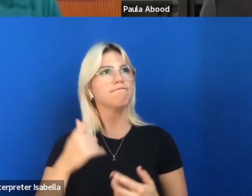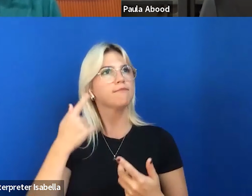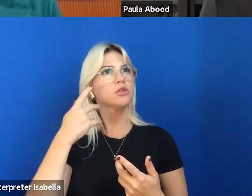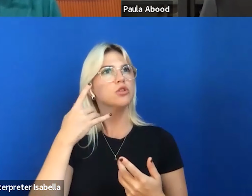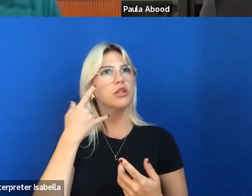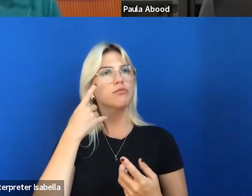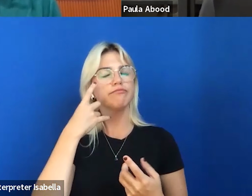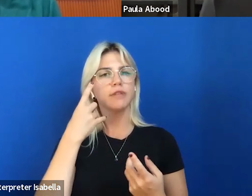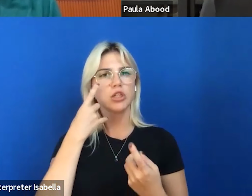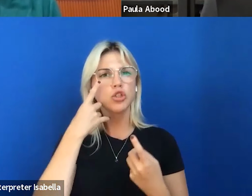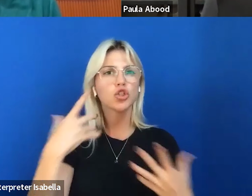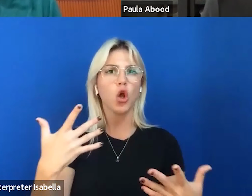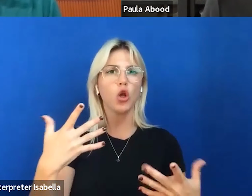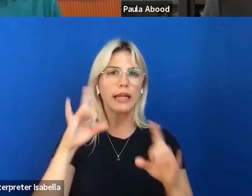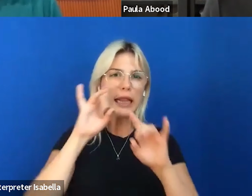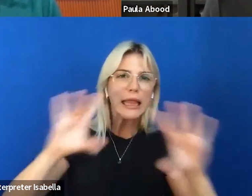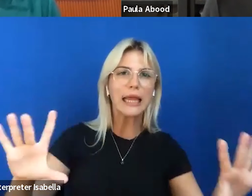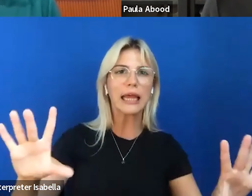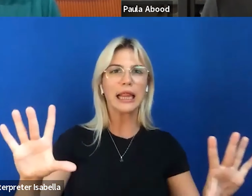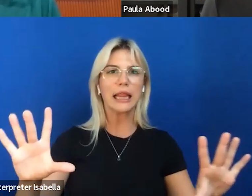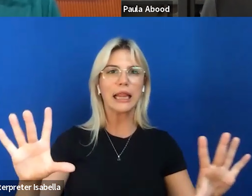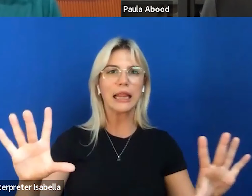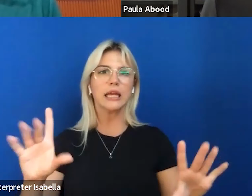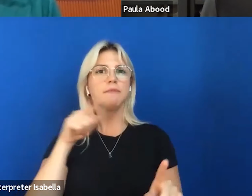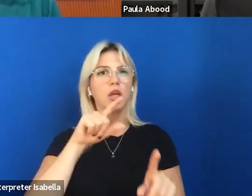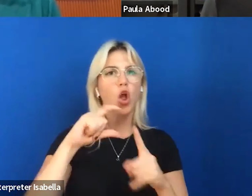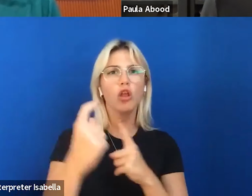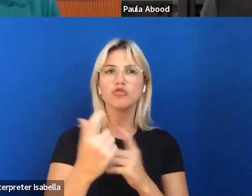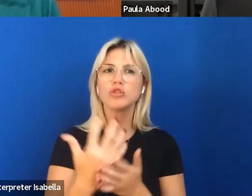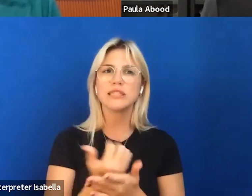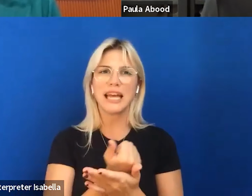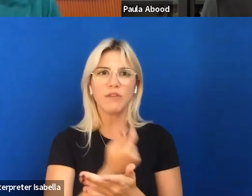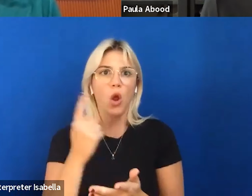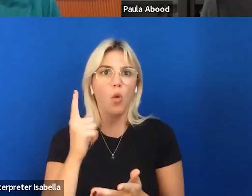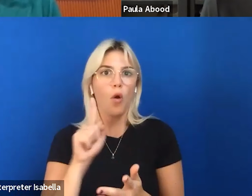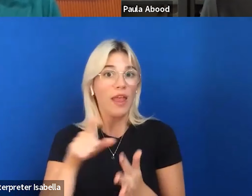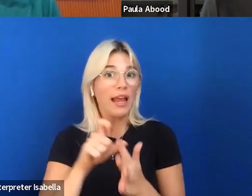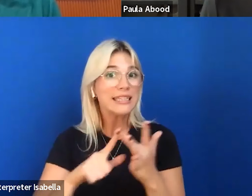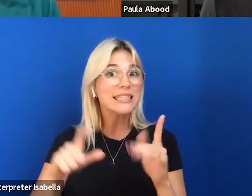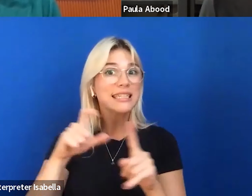have addressed cultural safety and what work they have to do to ensure that their organisational structures